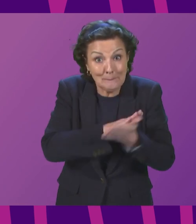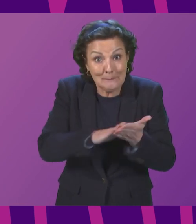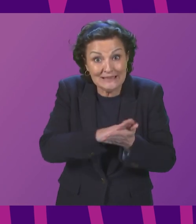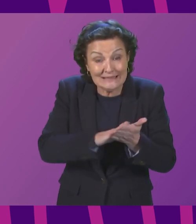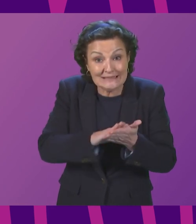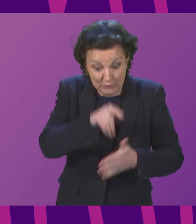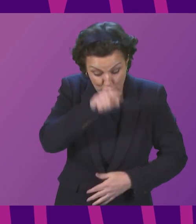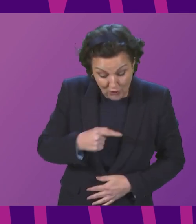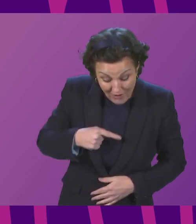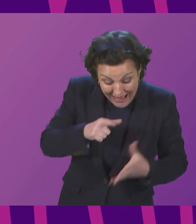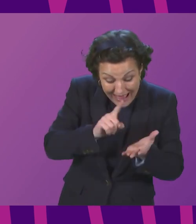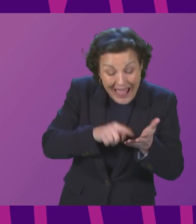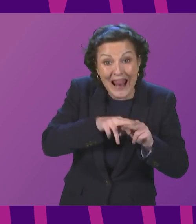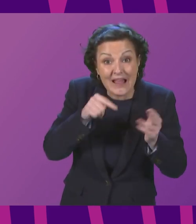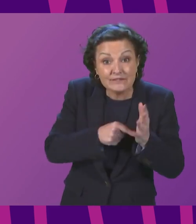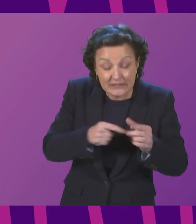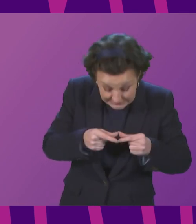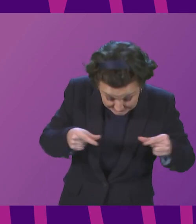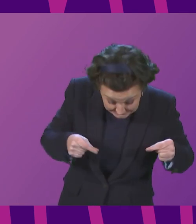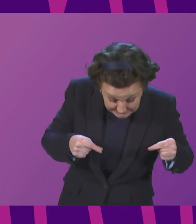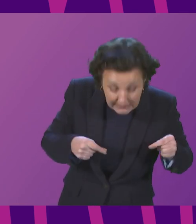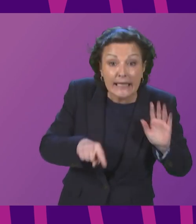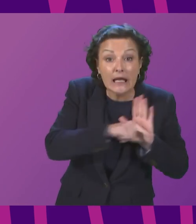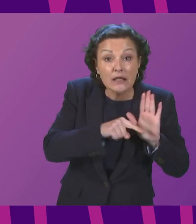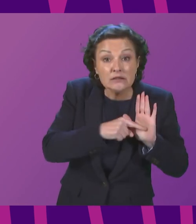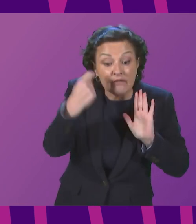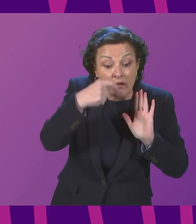you do not have to isolate, but on any day that your lateral flow result is positive,